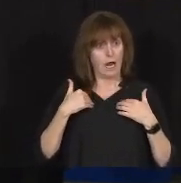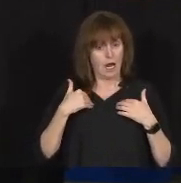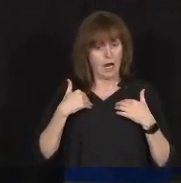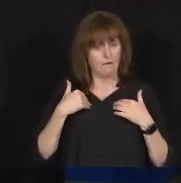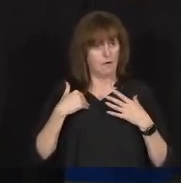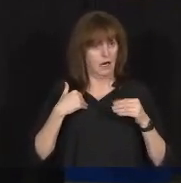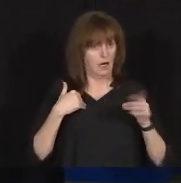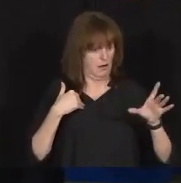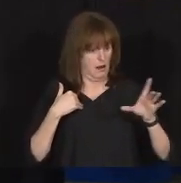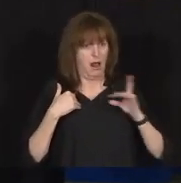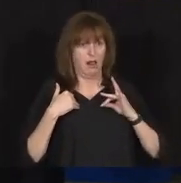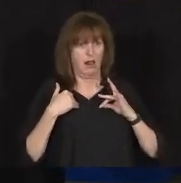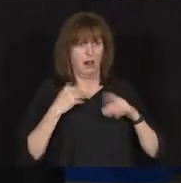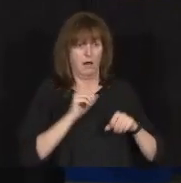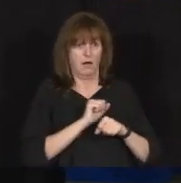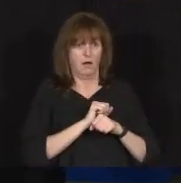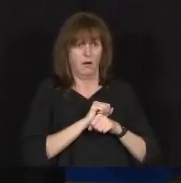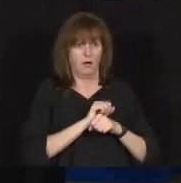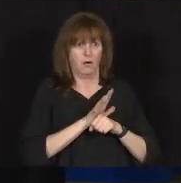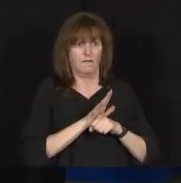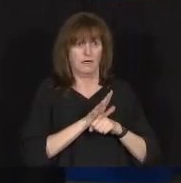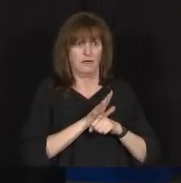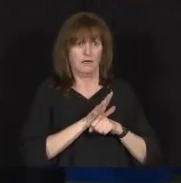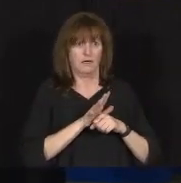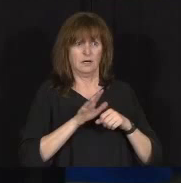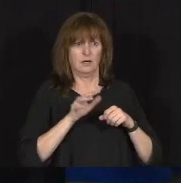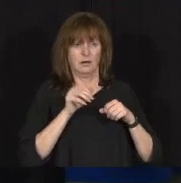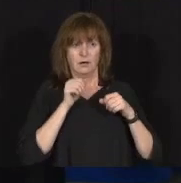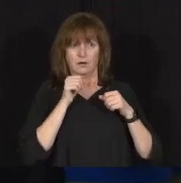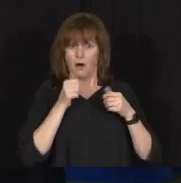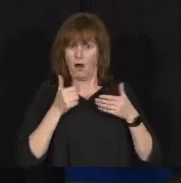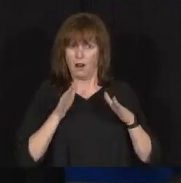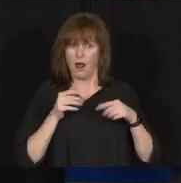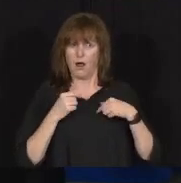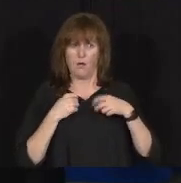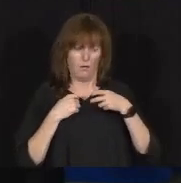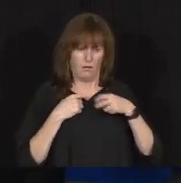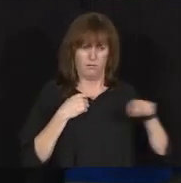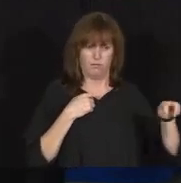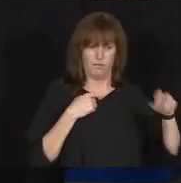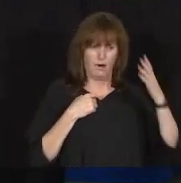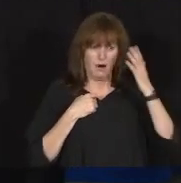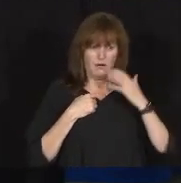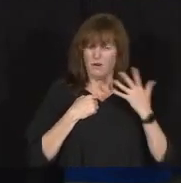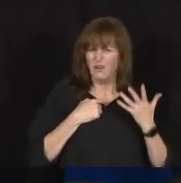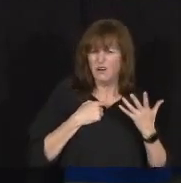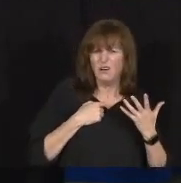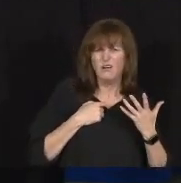A nd at what point would be reached that hospitals would have to implement this kind of thing? SPEAKER: I